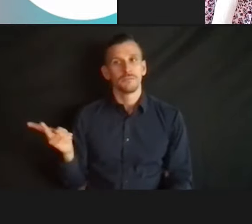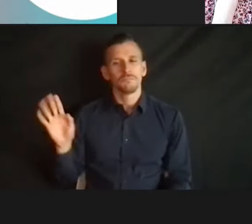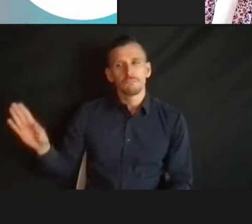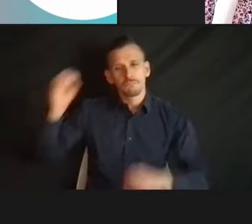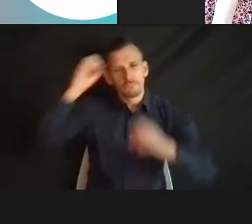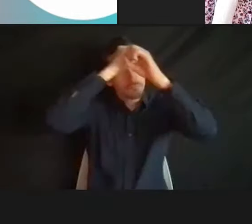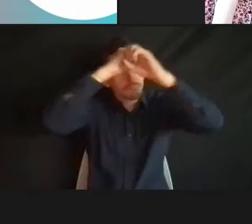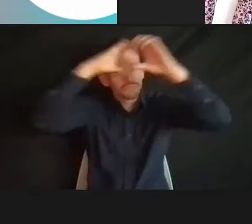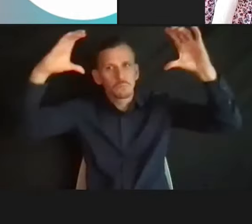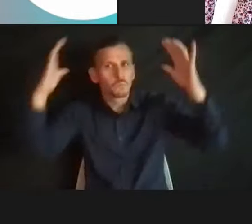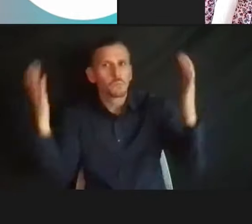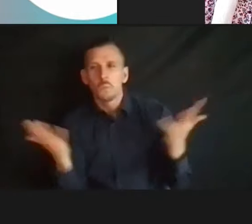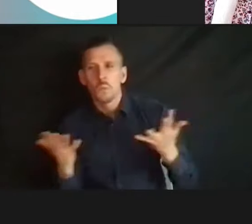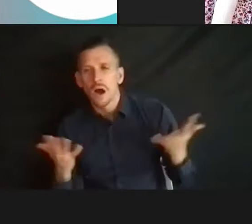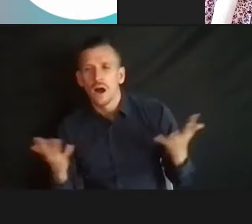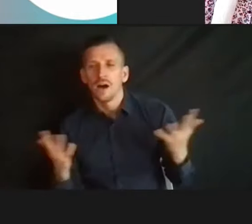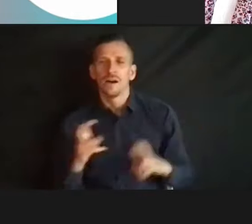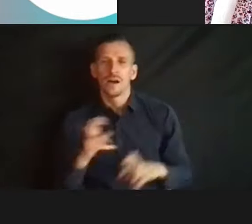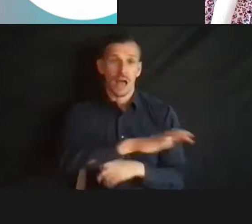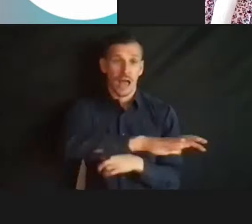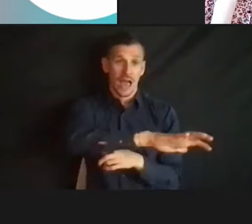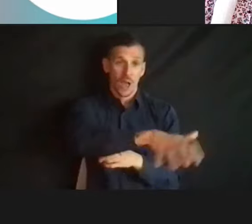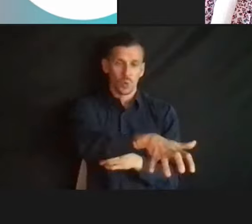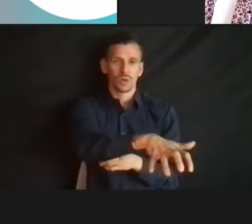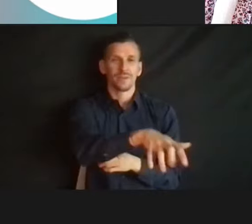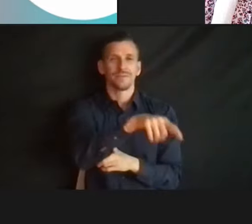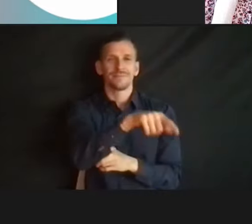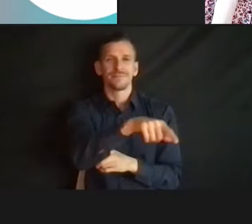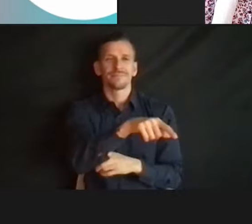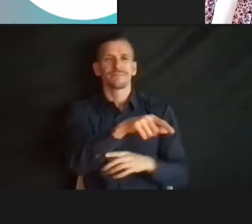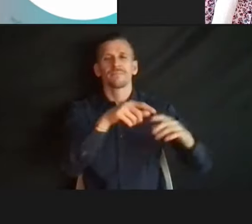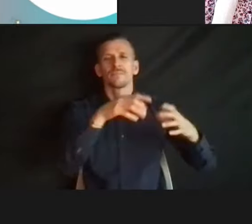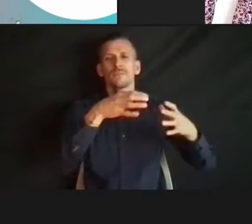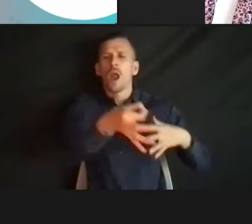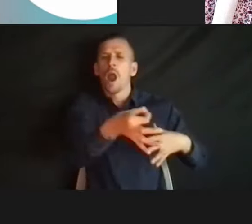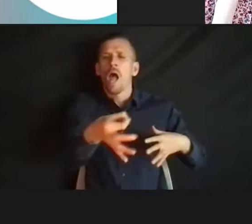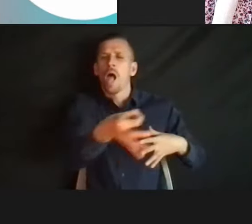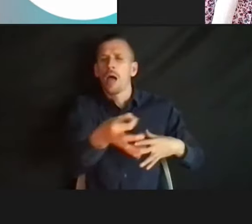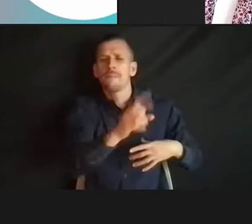it comes to mitigating the effects of climate change? How can Small Island States be better